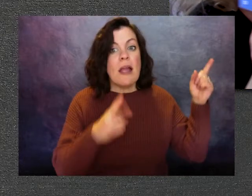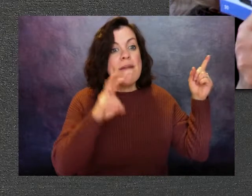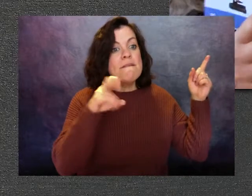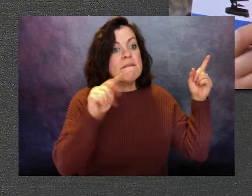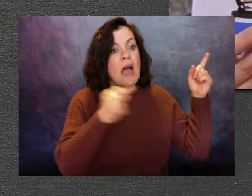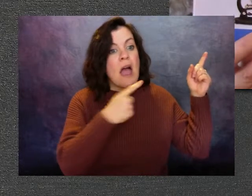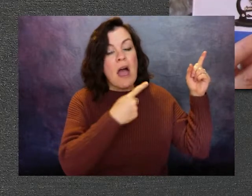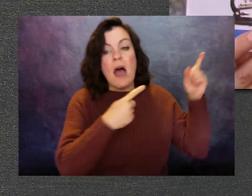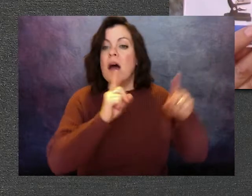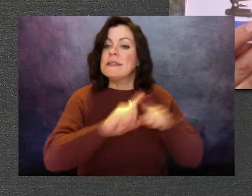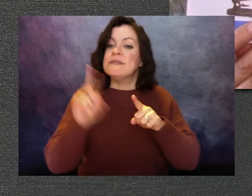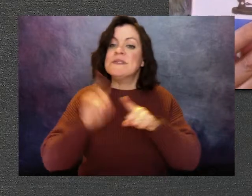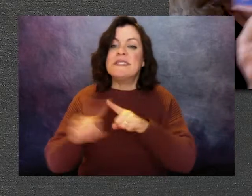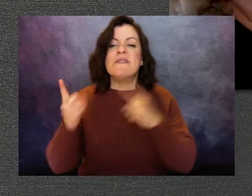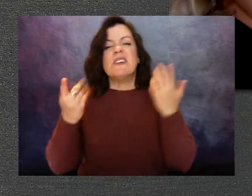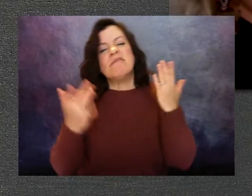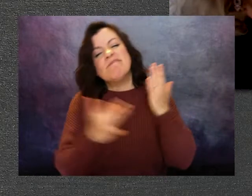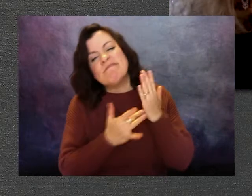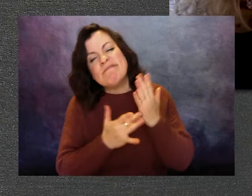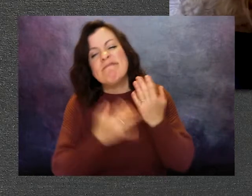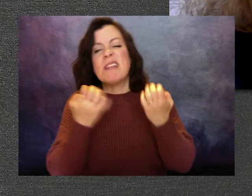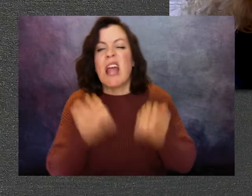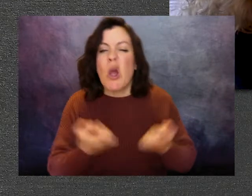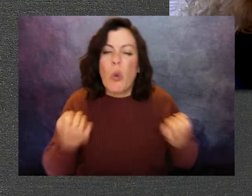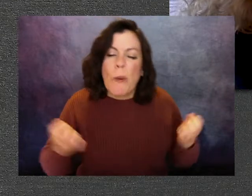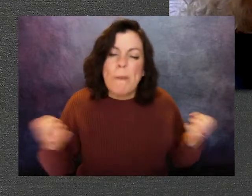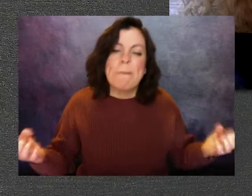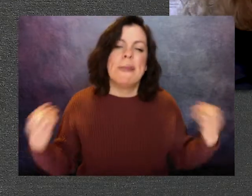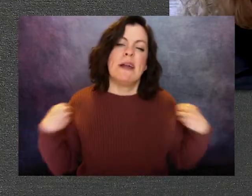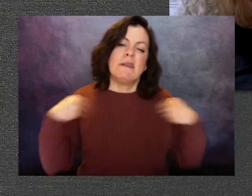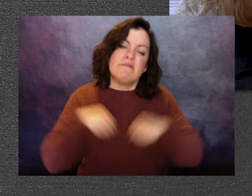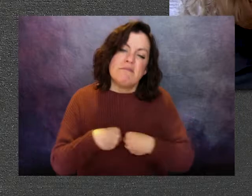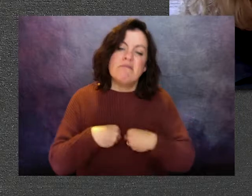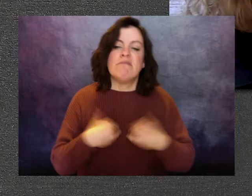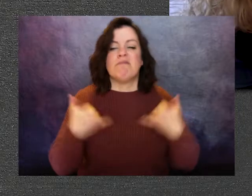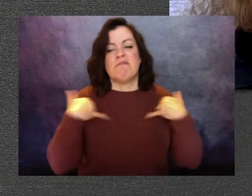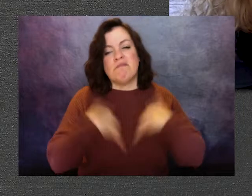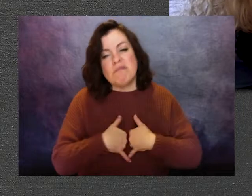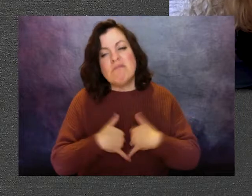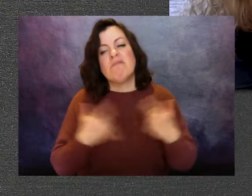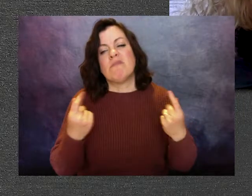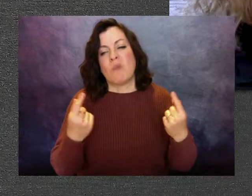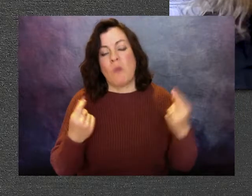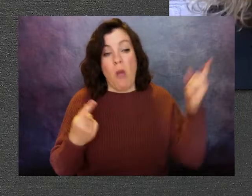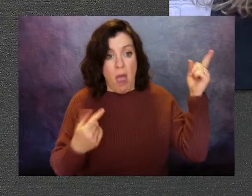different tools that a veterinarian might use. They might have to use X-rays,